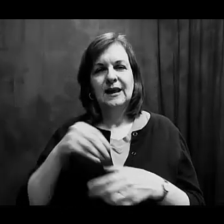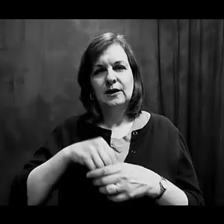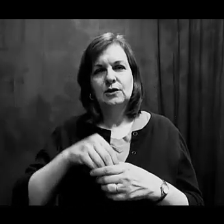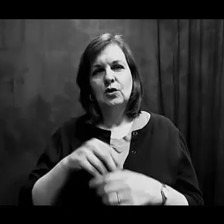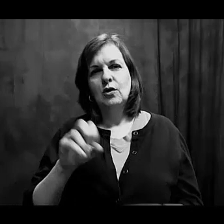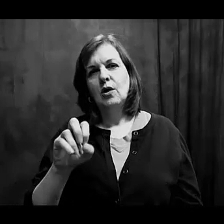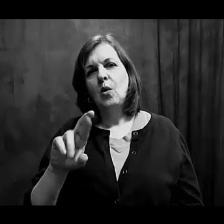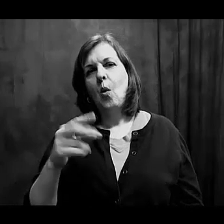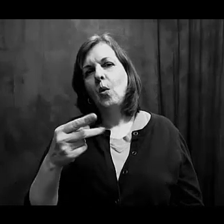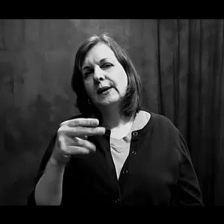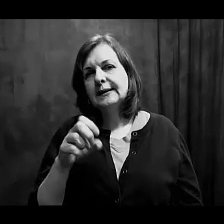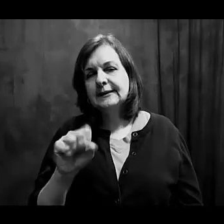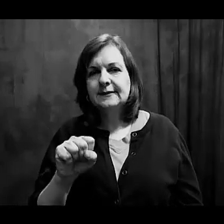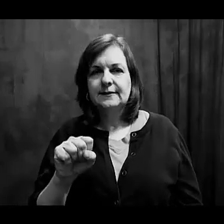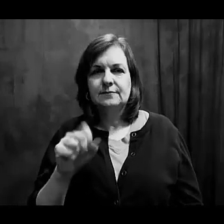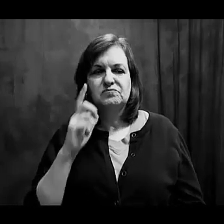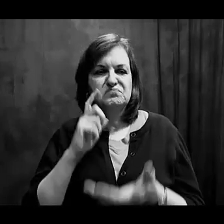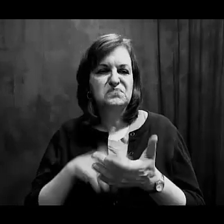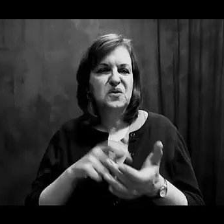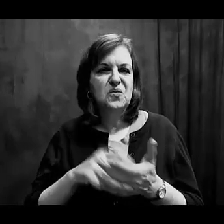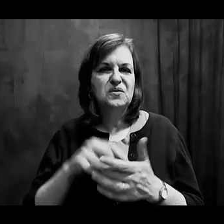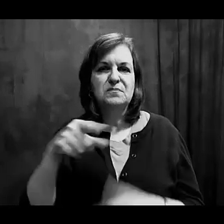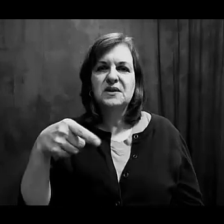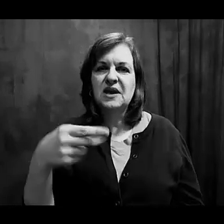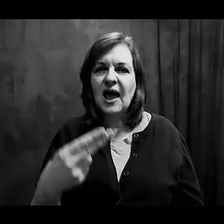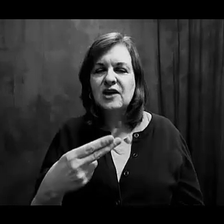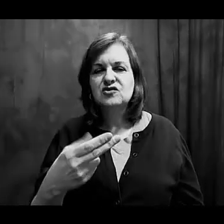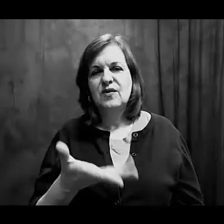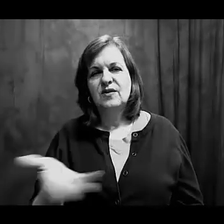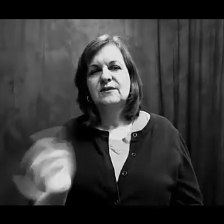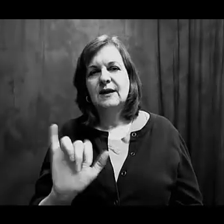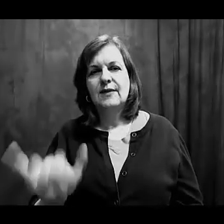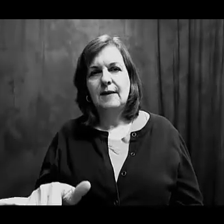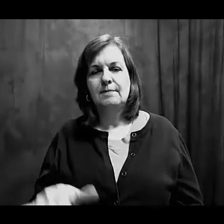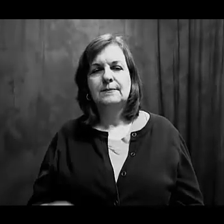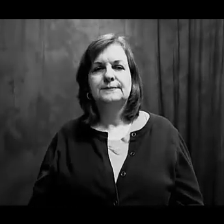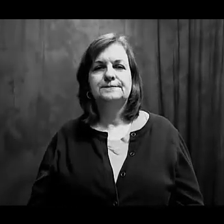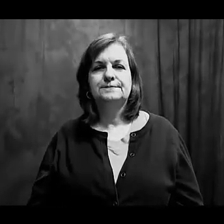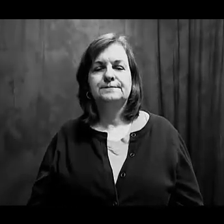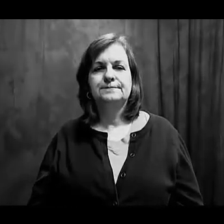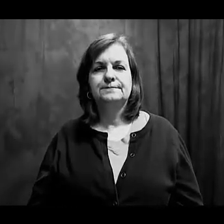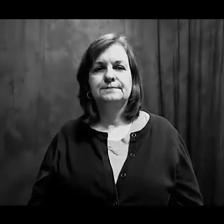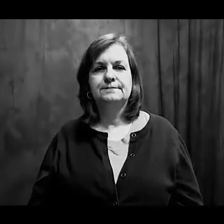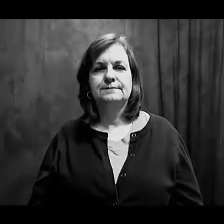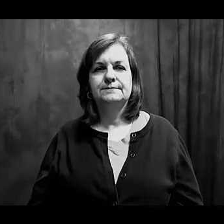pH things like that we also look at what we refer to